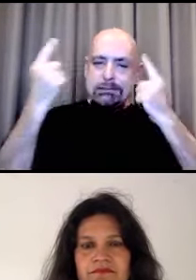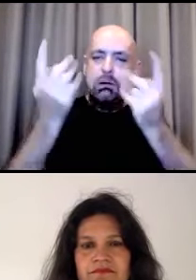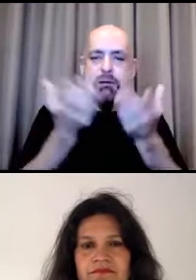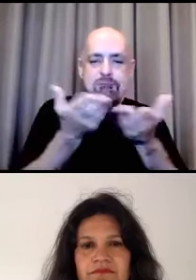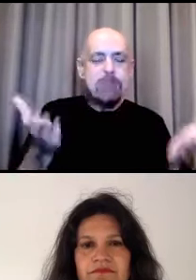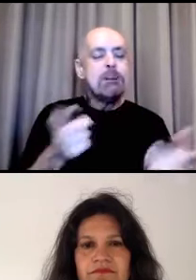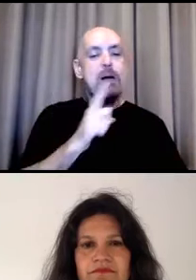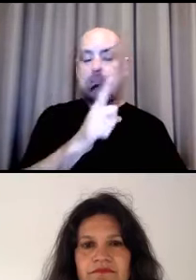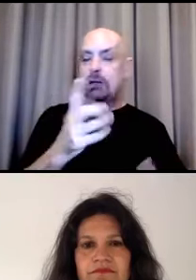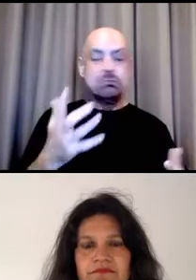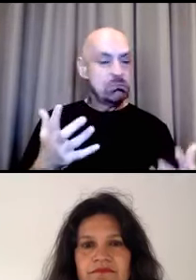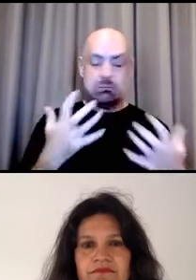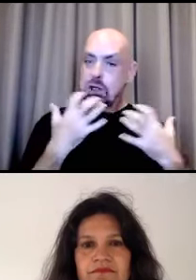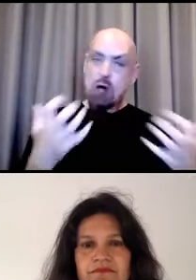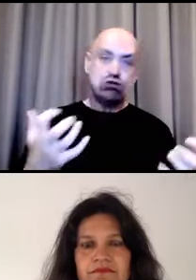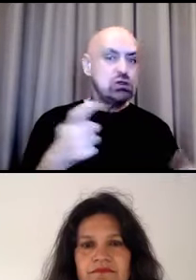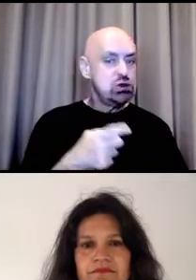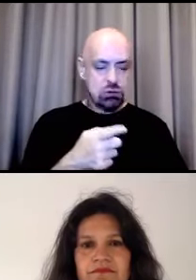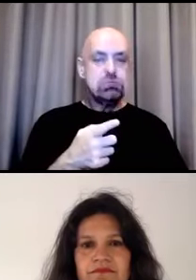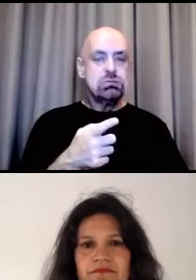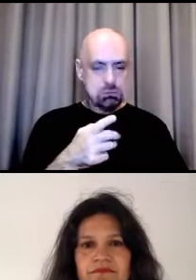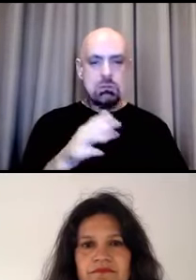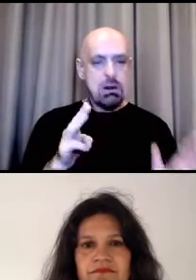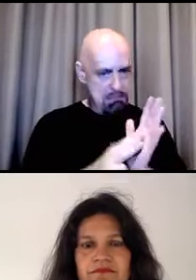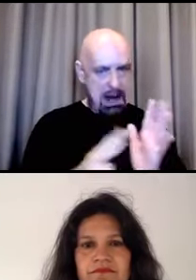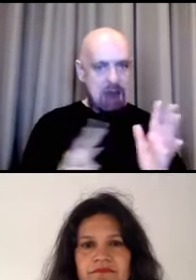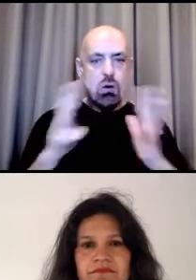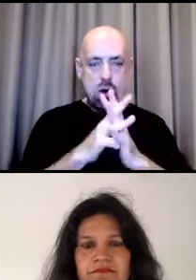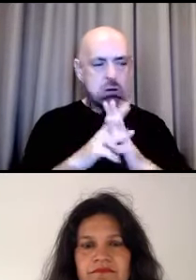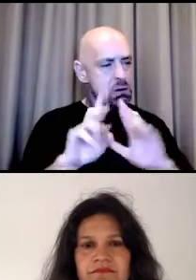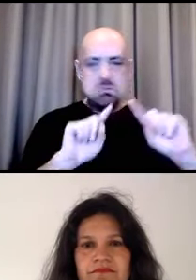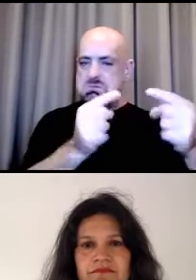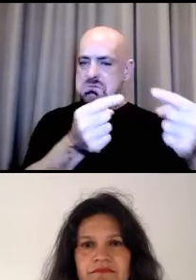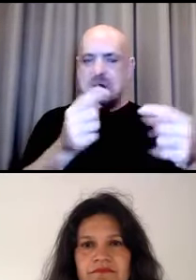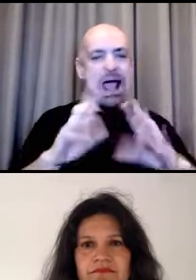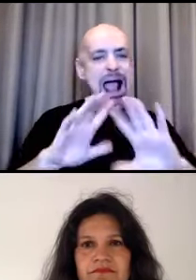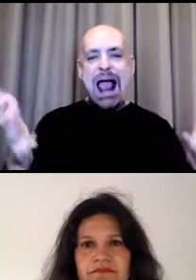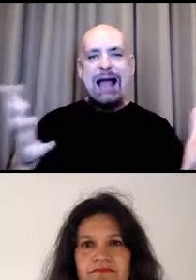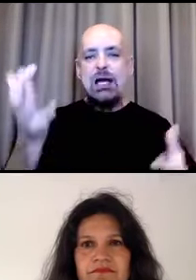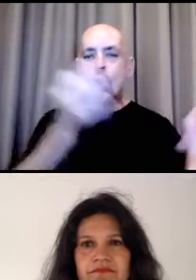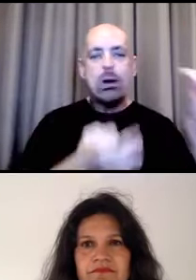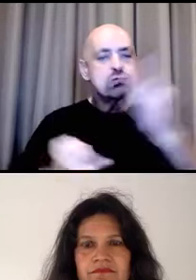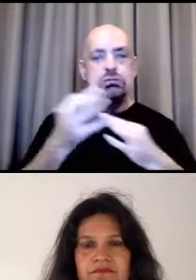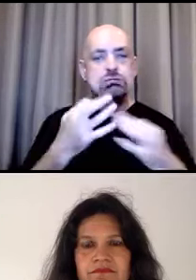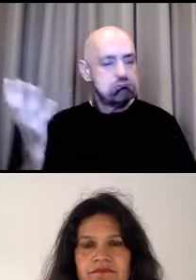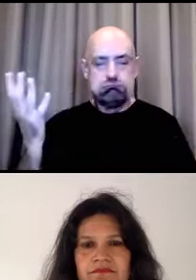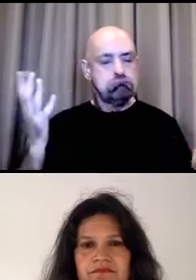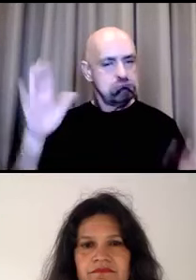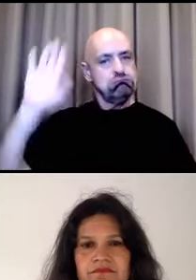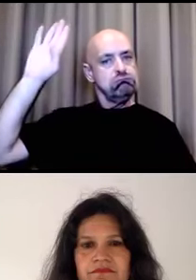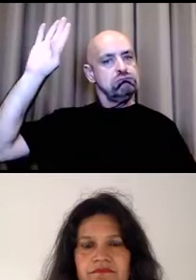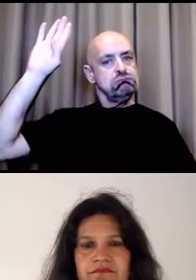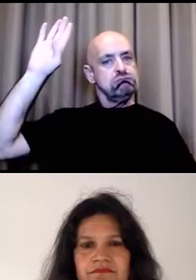and I would like you to examine my album and not just from the example but from it's principle and con